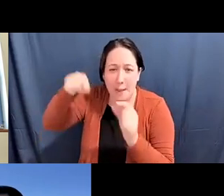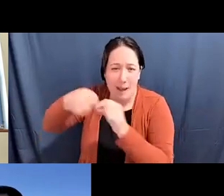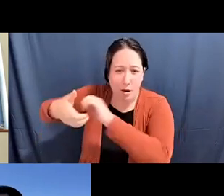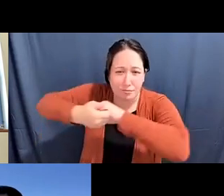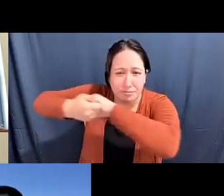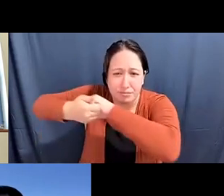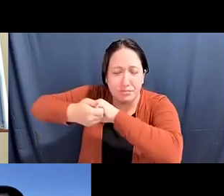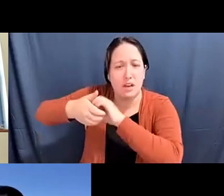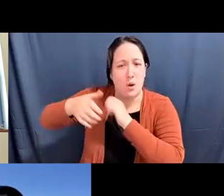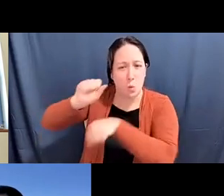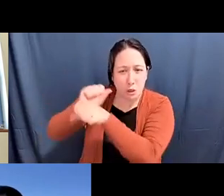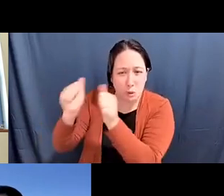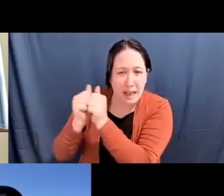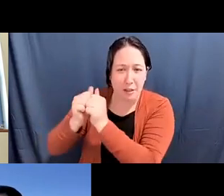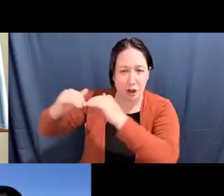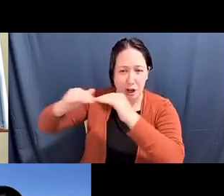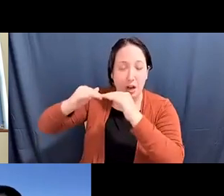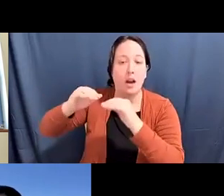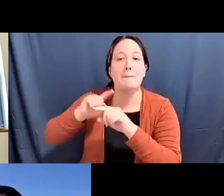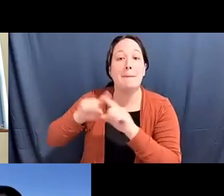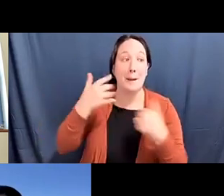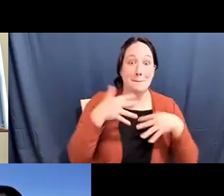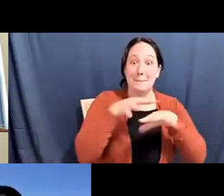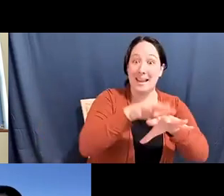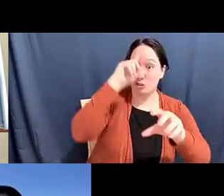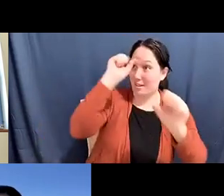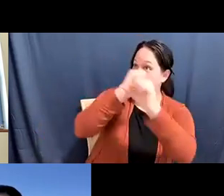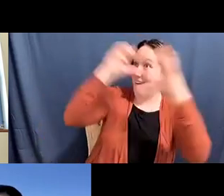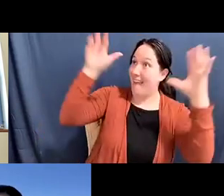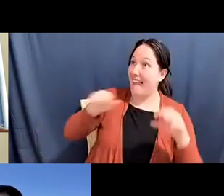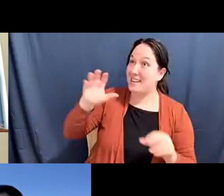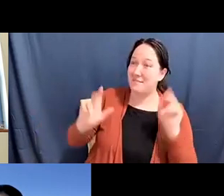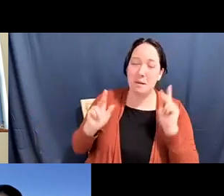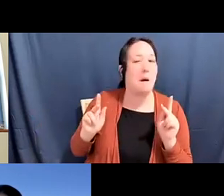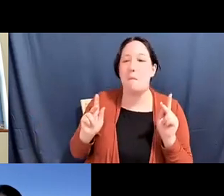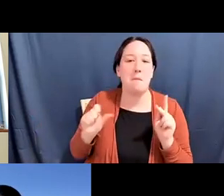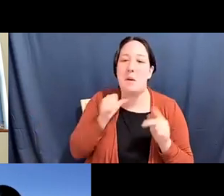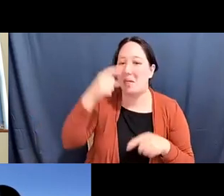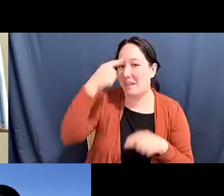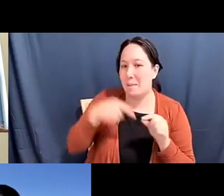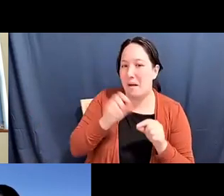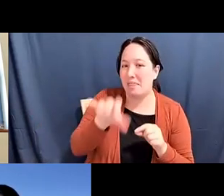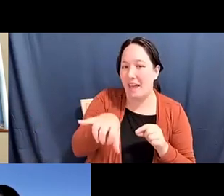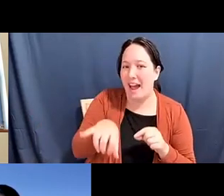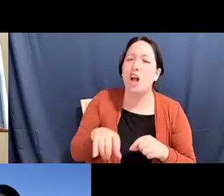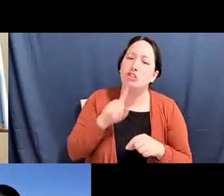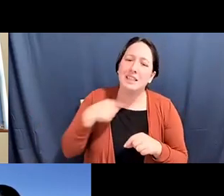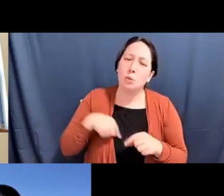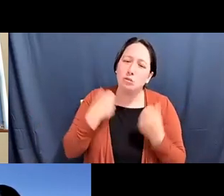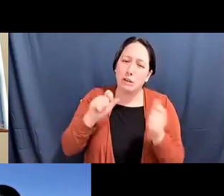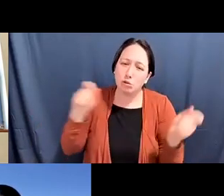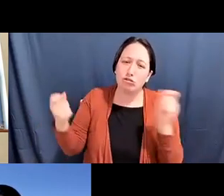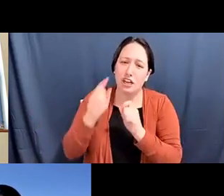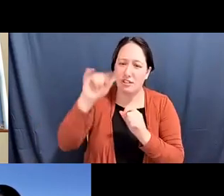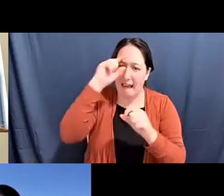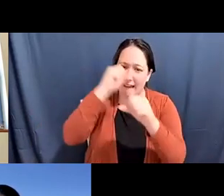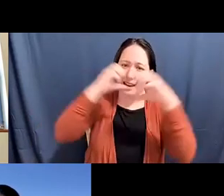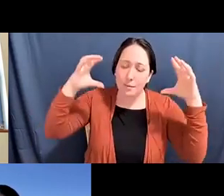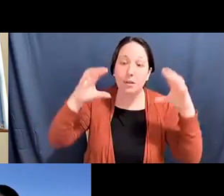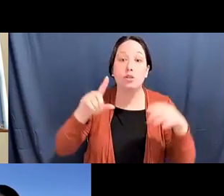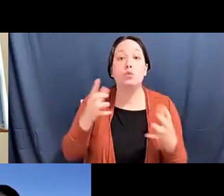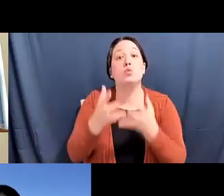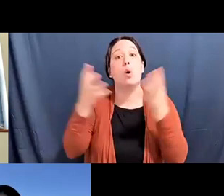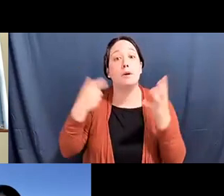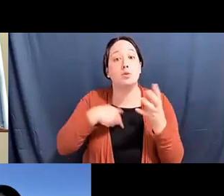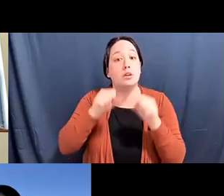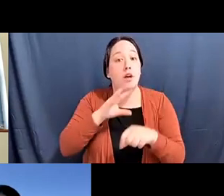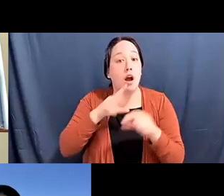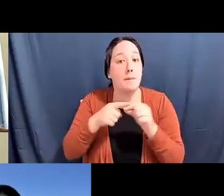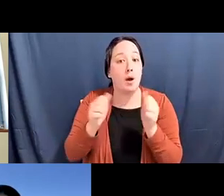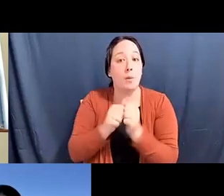Diane Fujino: But this is still not the image and this is what we're hoping that our book will change. There's much to talk about about the Asian American movement, and so I want to say to those